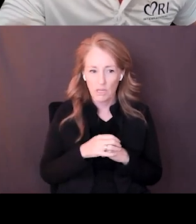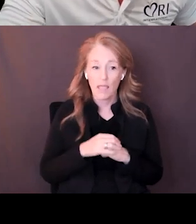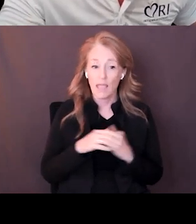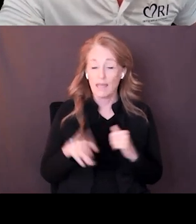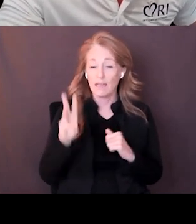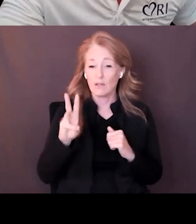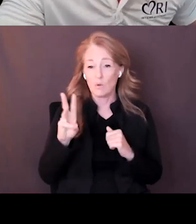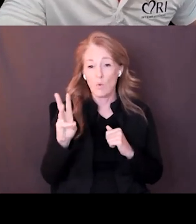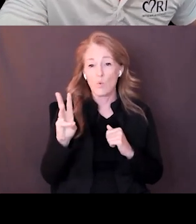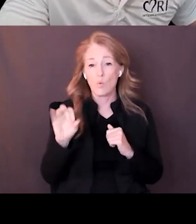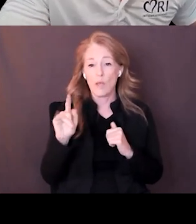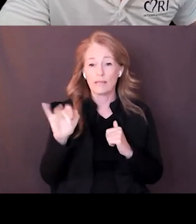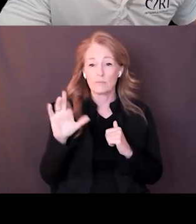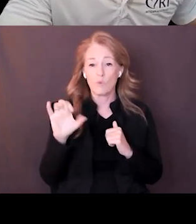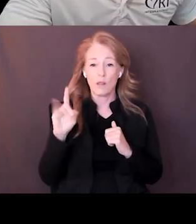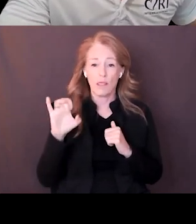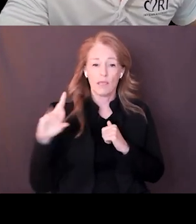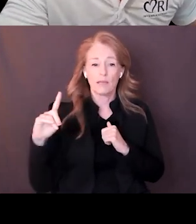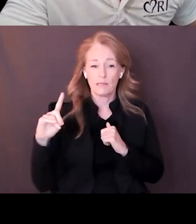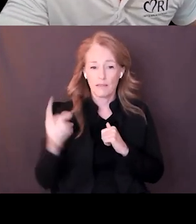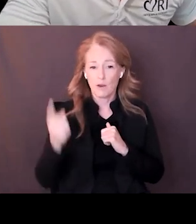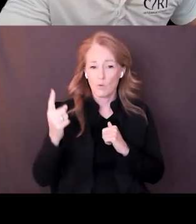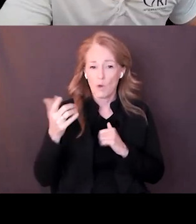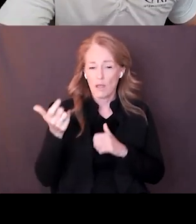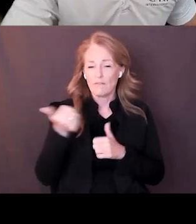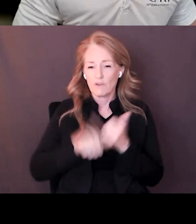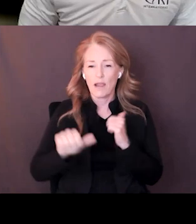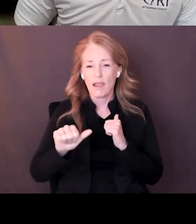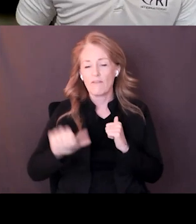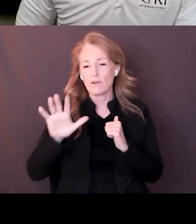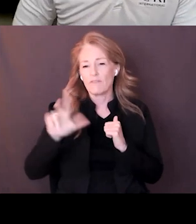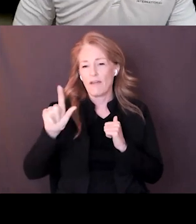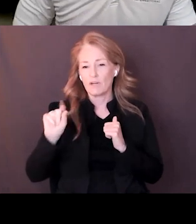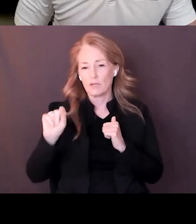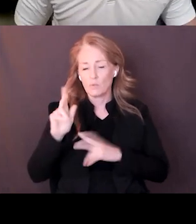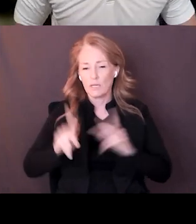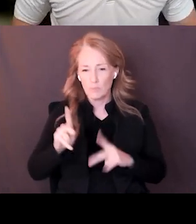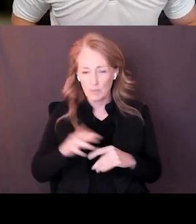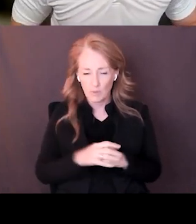SO YOU HAVE TO GET CREATIVE.